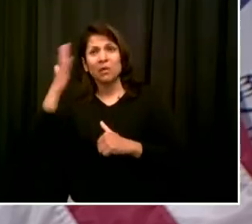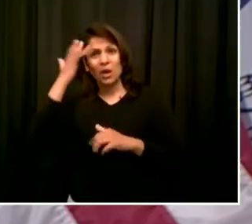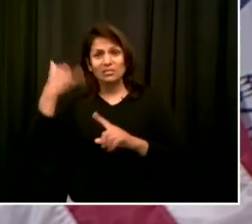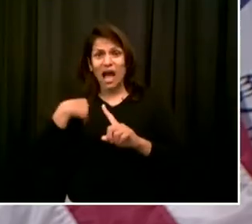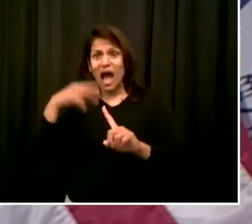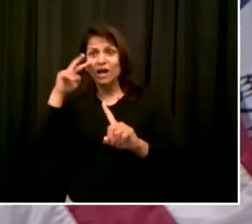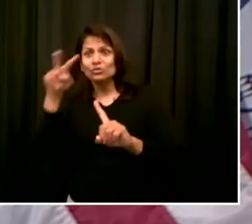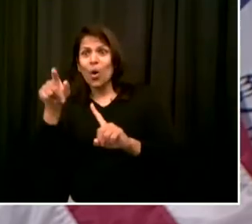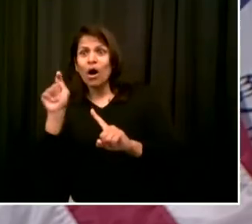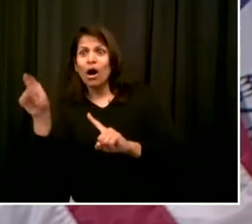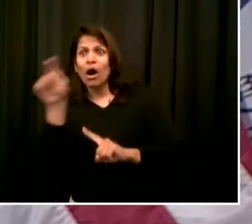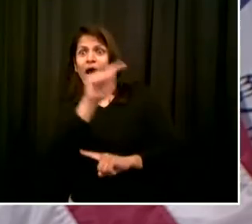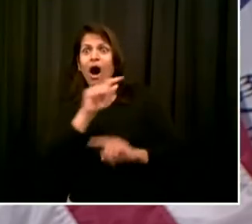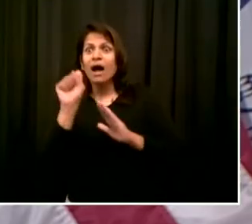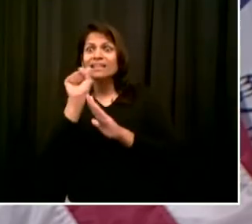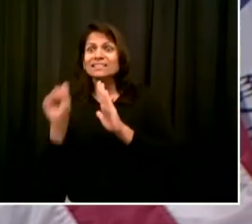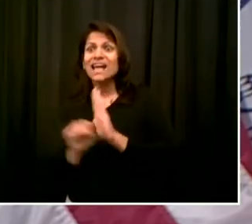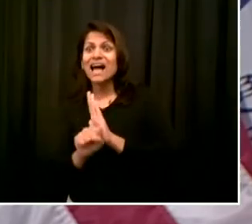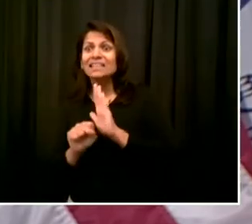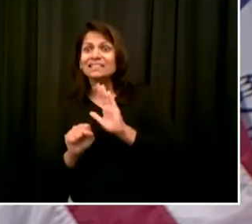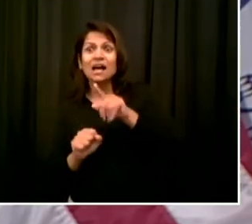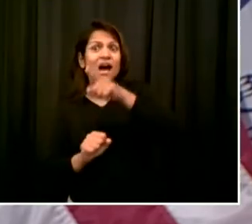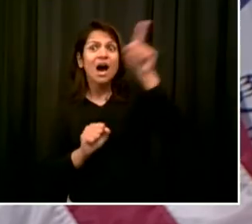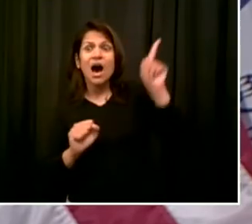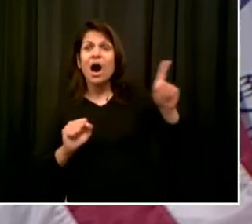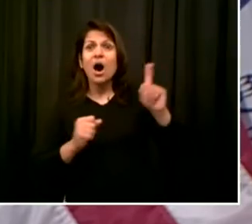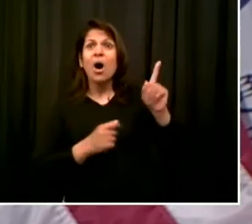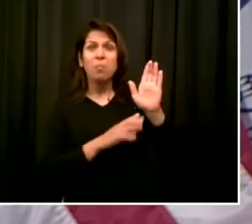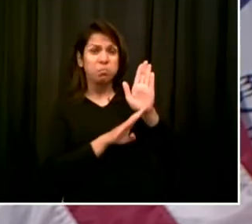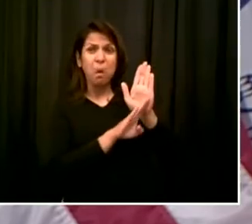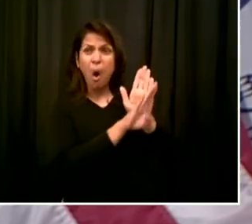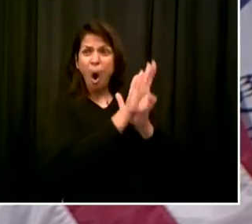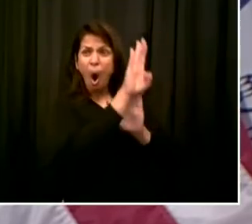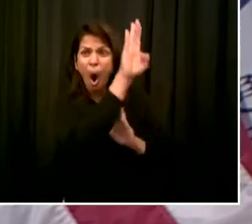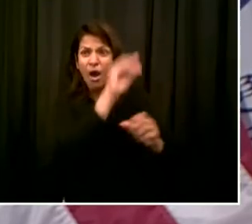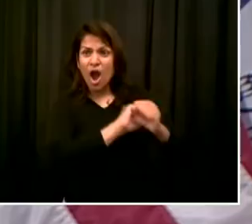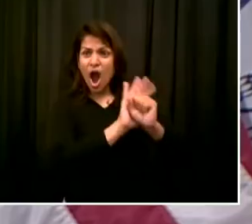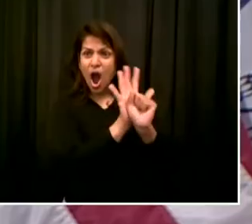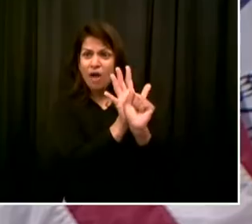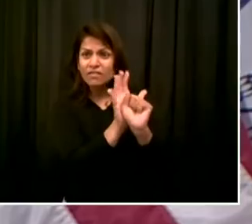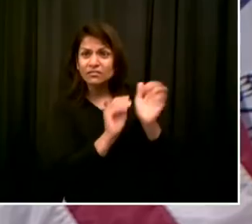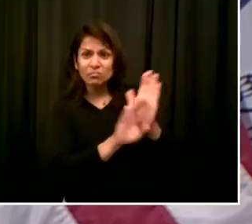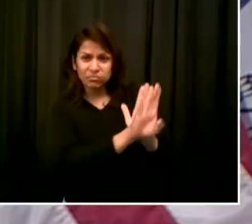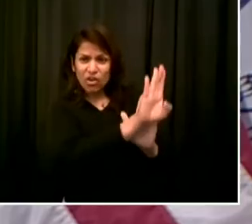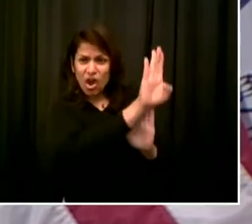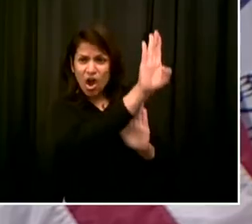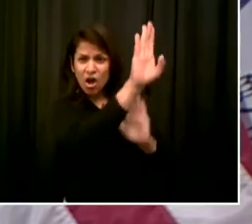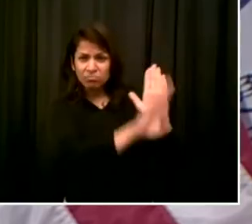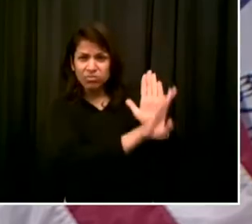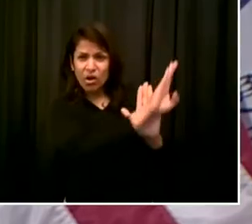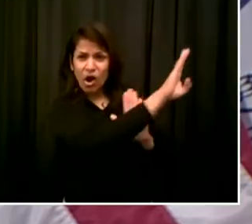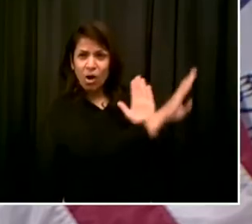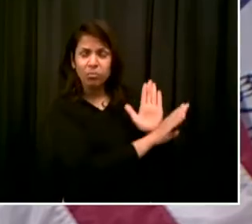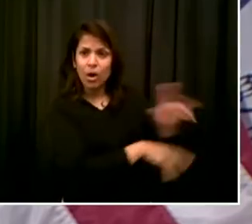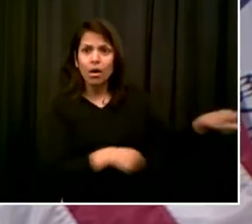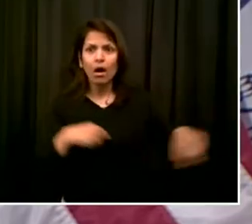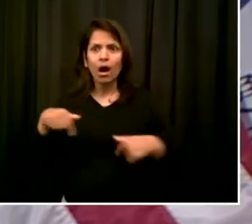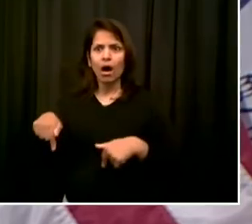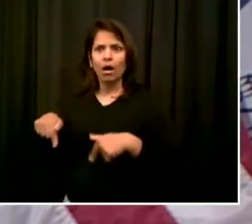LOOKING AT THE FACTS AND T HE FTACS VHAE BEN EWORRISOME . THEY HAVE BEEN GETTING WORSE AND WORSE AROUND THE COUNTRY